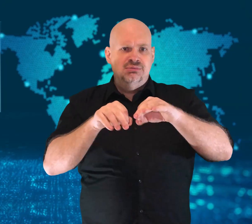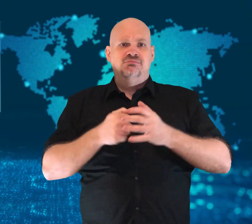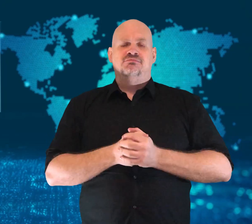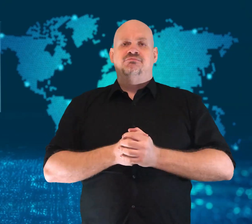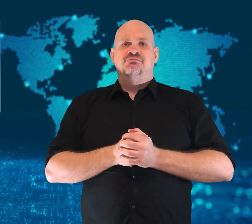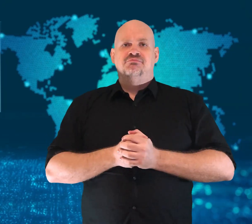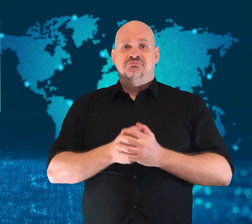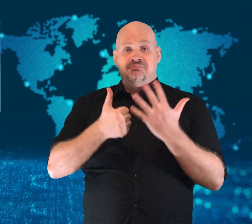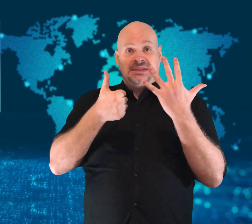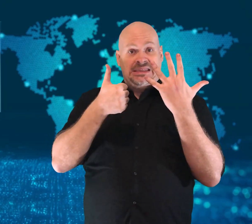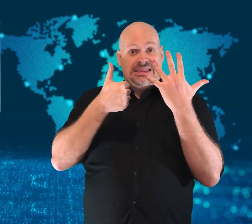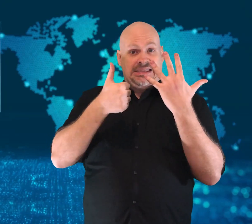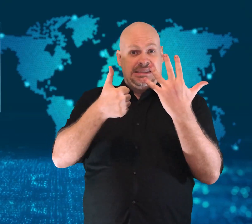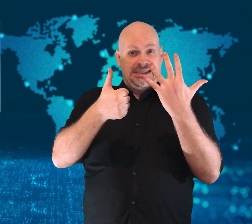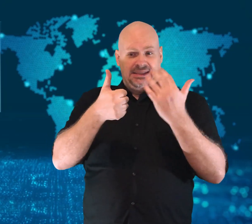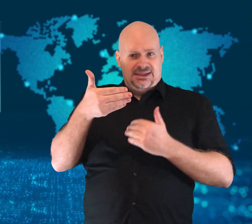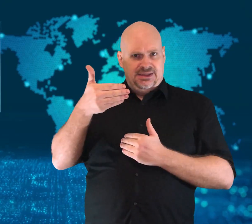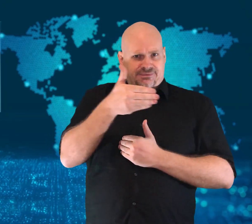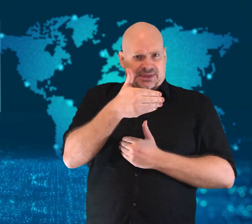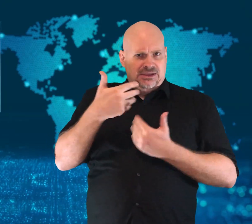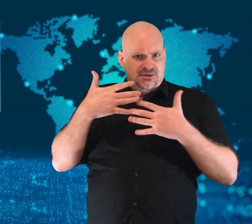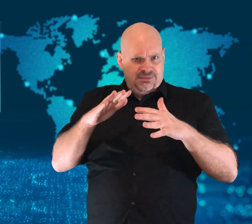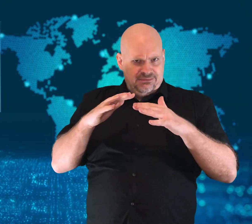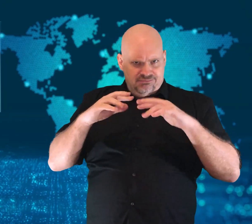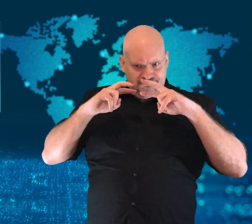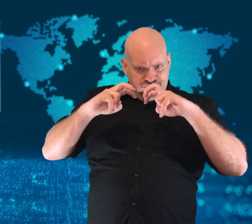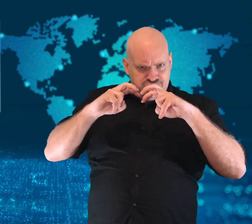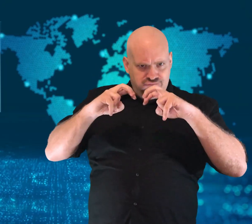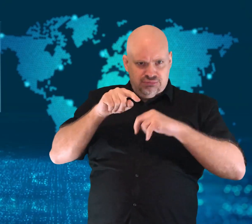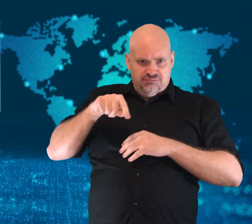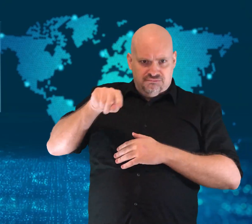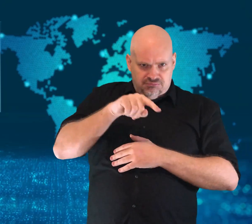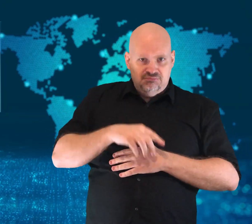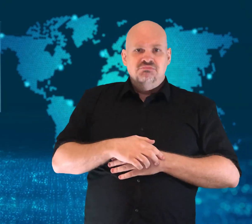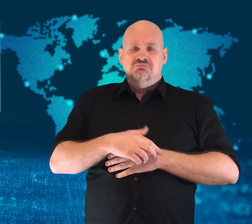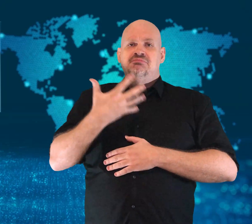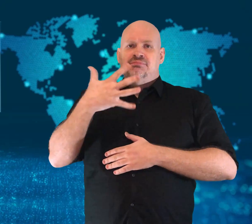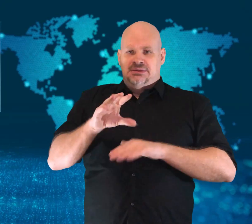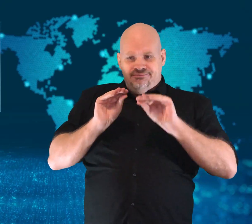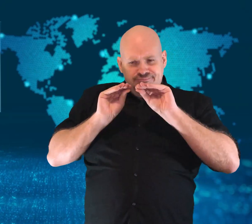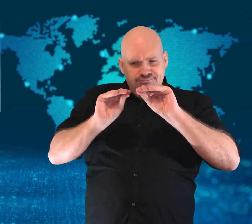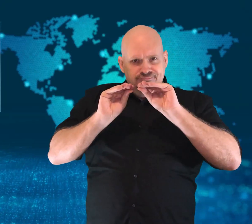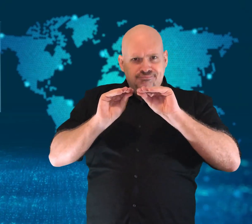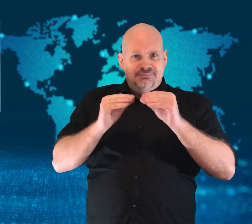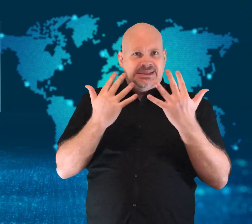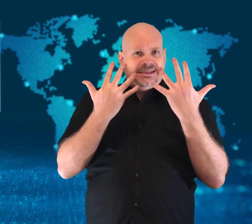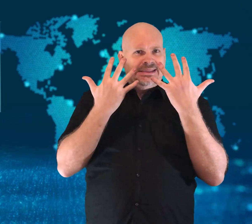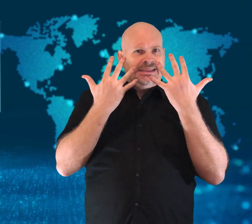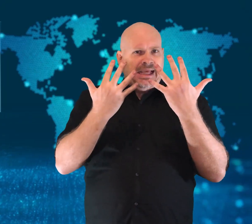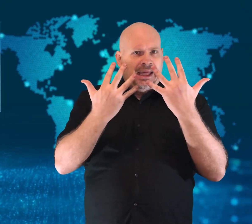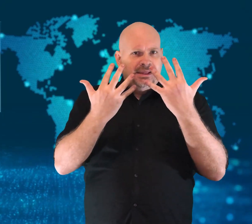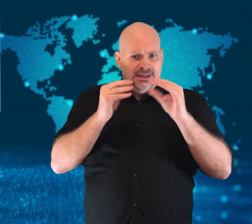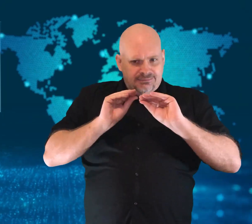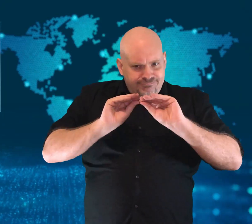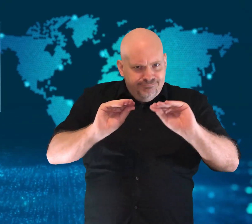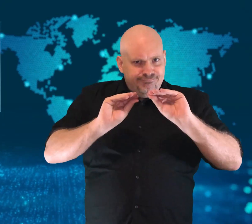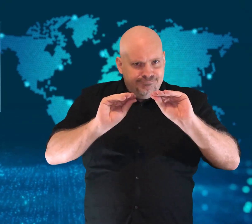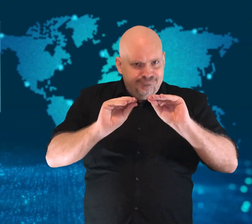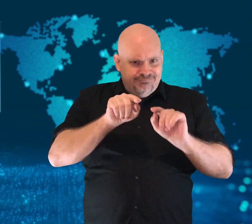Six goldfish, each of whom received about 10 driving lessons,